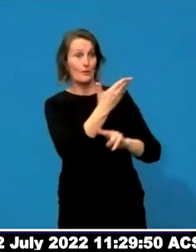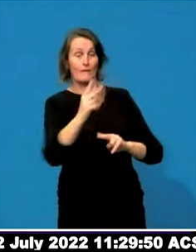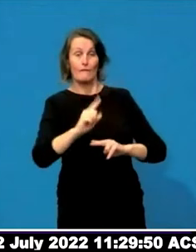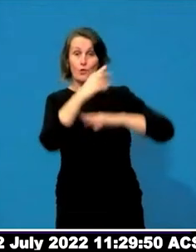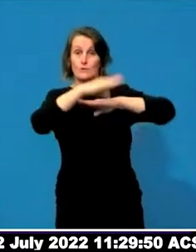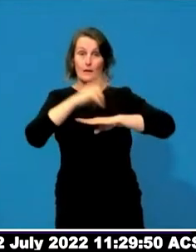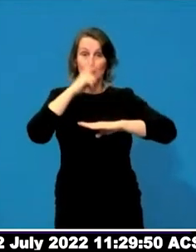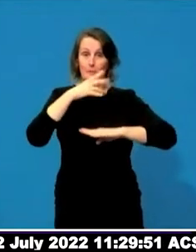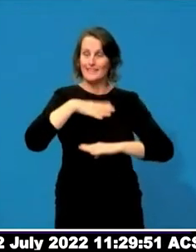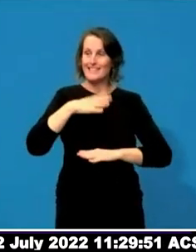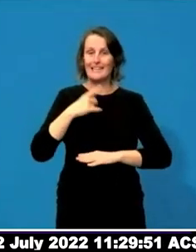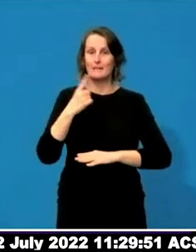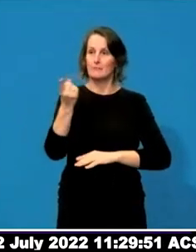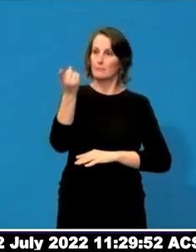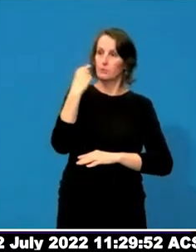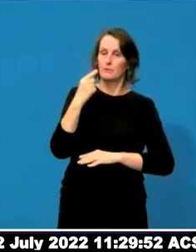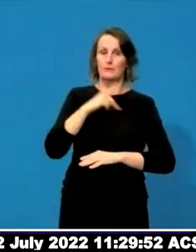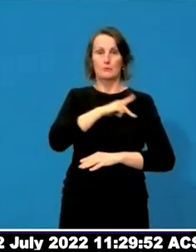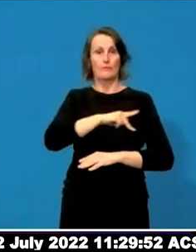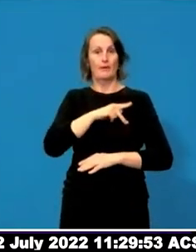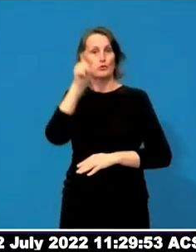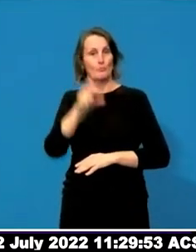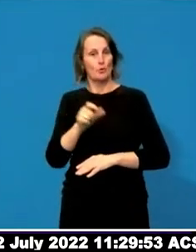They require co-design with First Nations people.